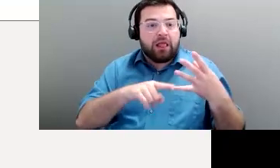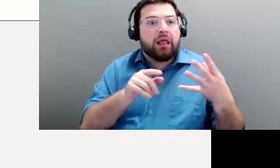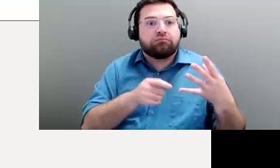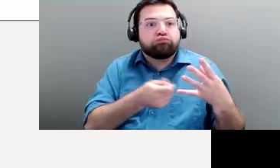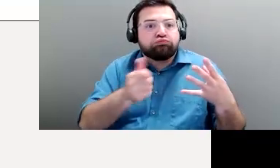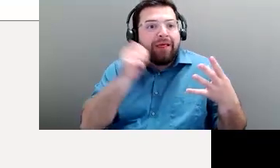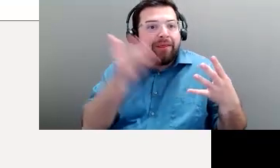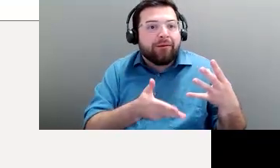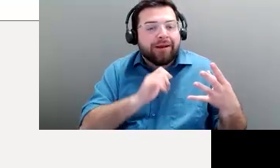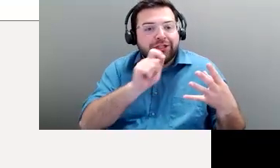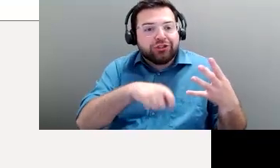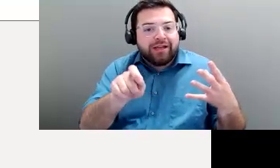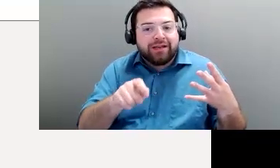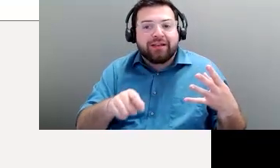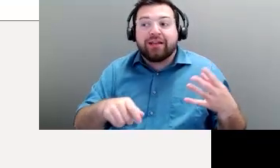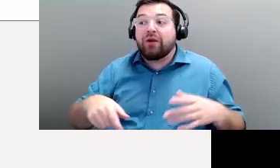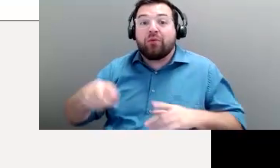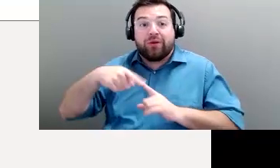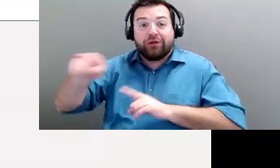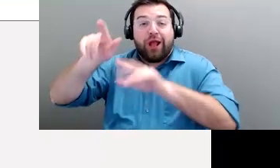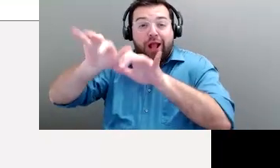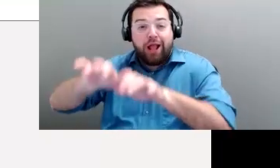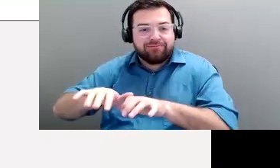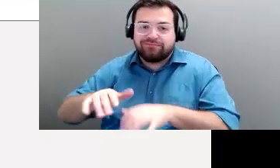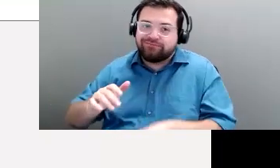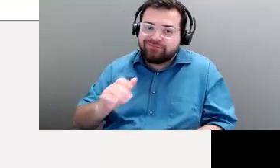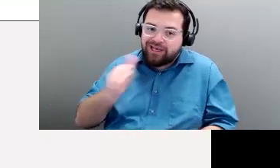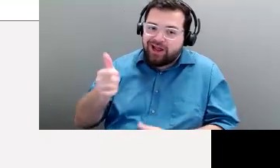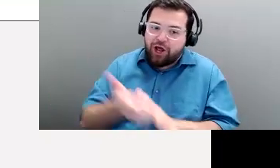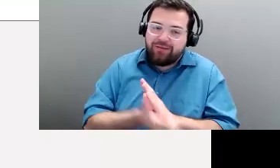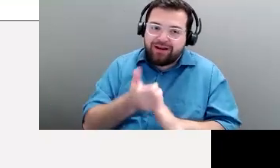and everything, it won't be automatically entered into the Gradebook.